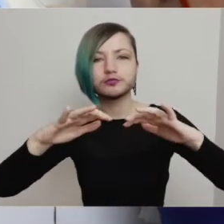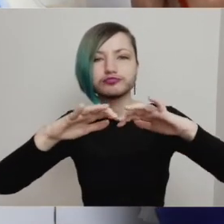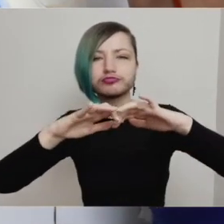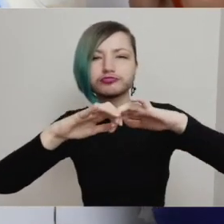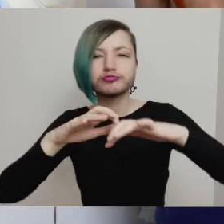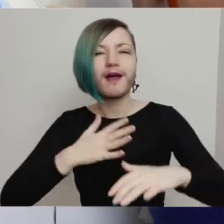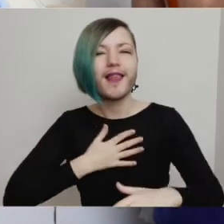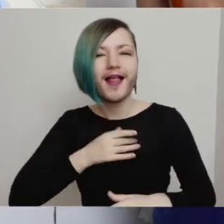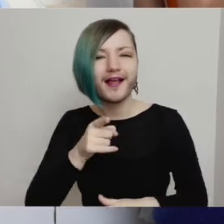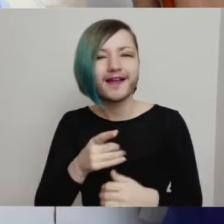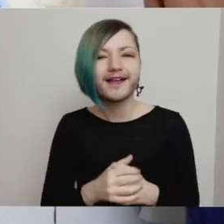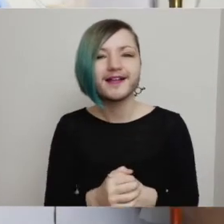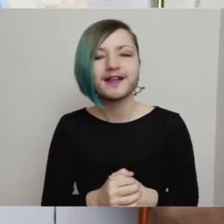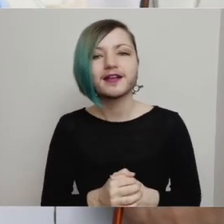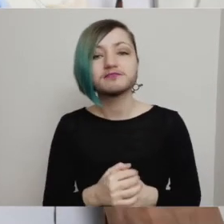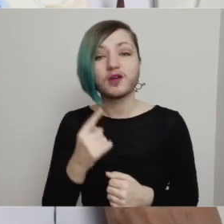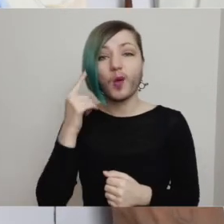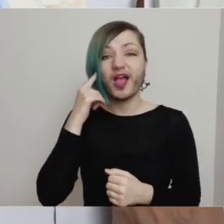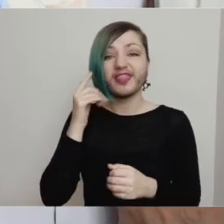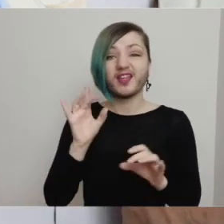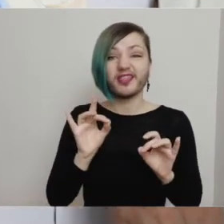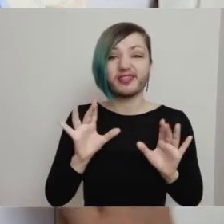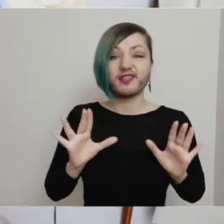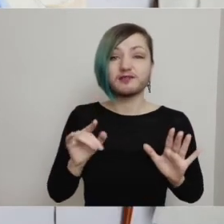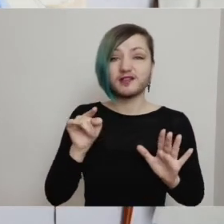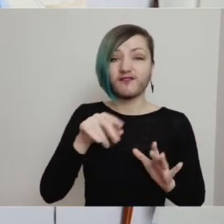so I think i'm going to leave this painting here just for the moment